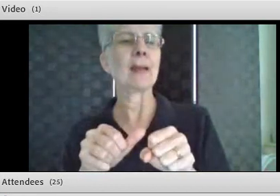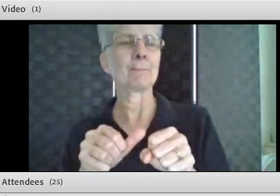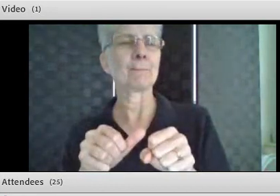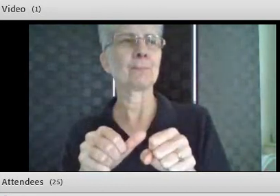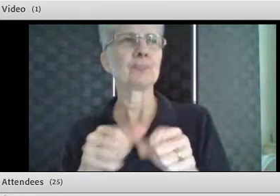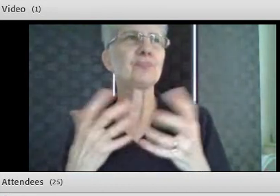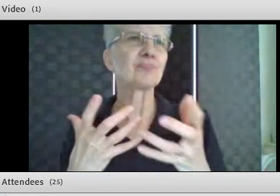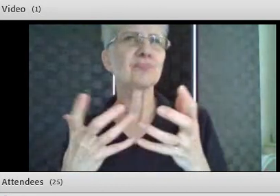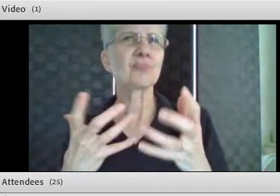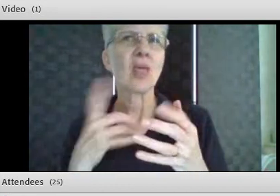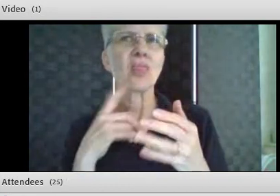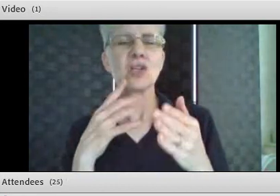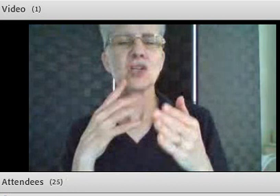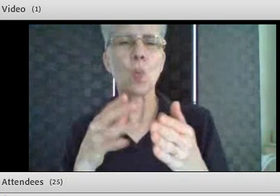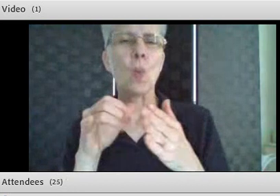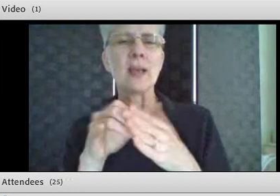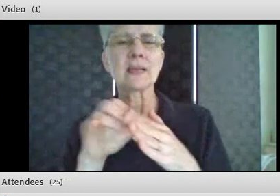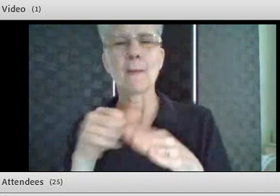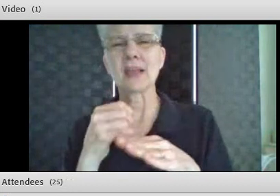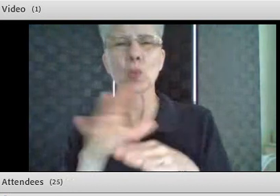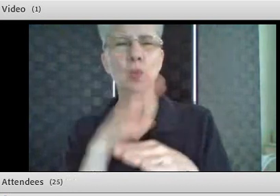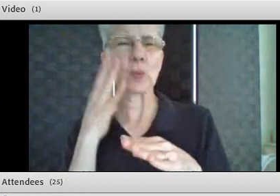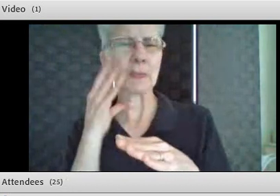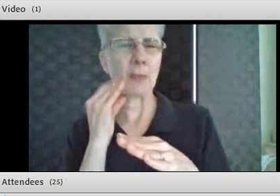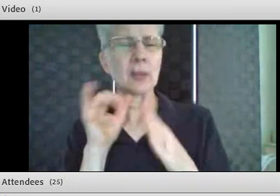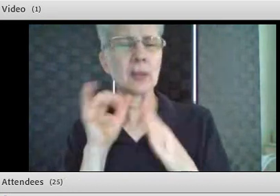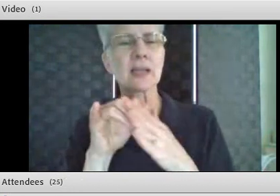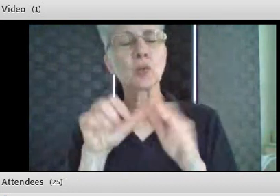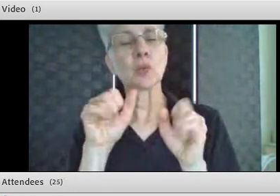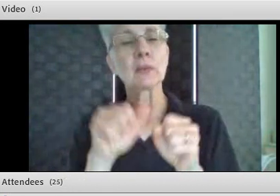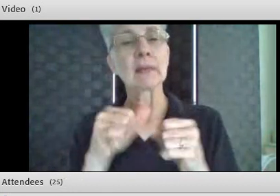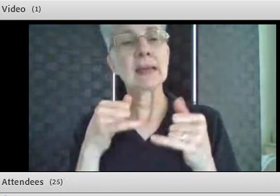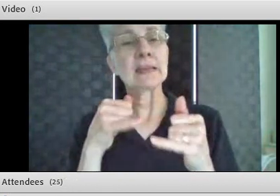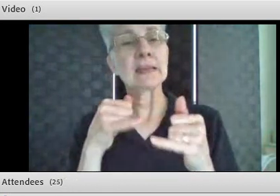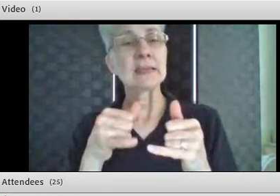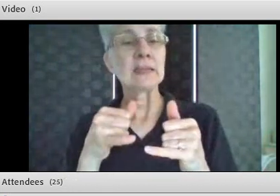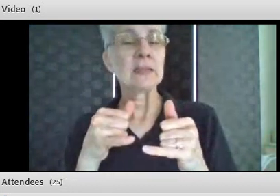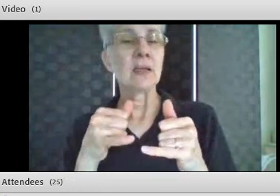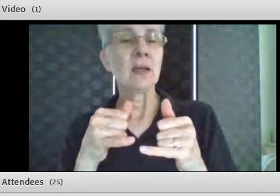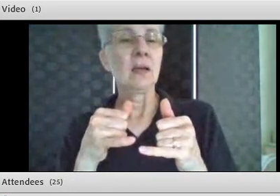Ryan: So... Hilary: A lot of the lessons that we're going to show you today... Ryan: Bye-bye, draw.